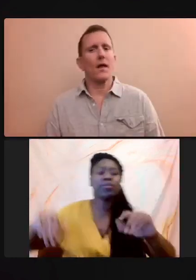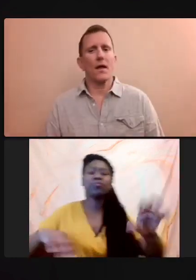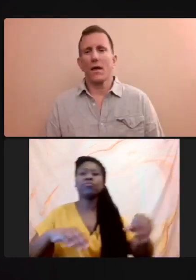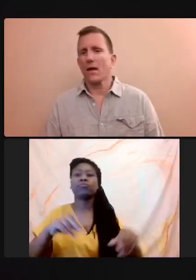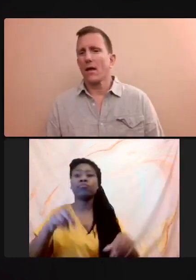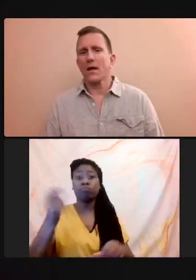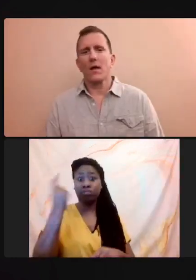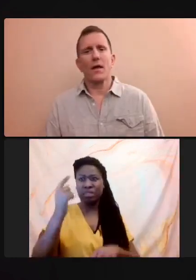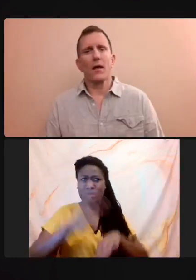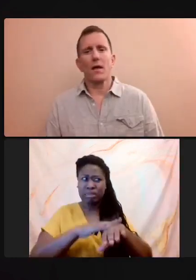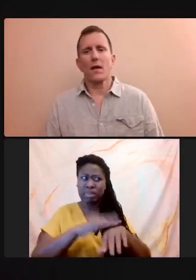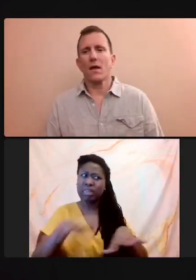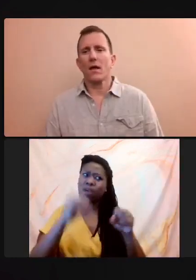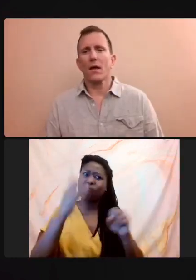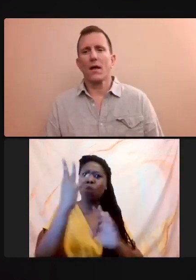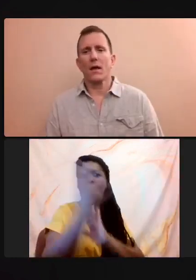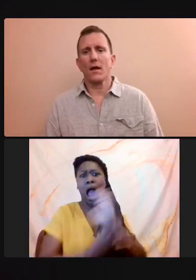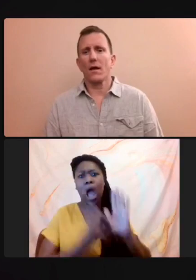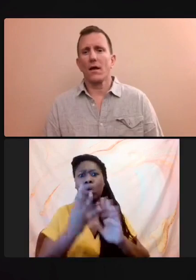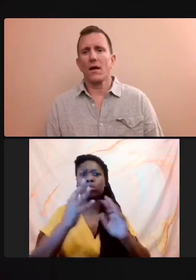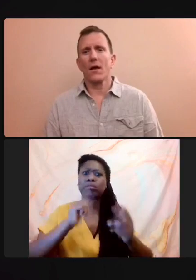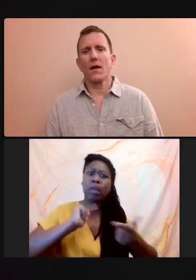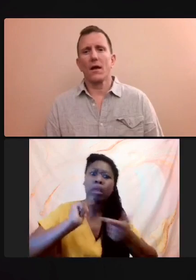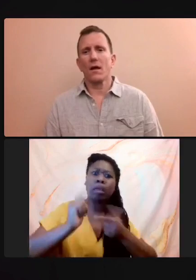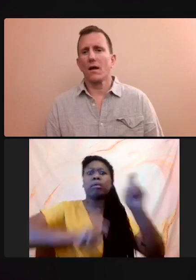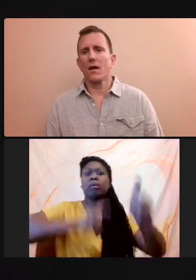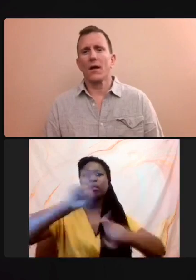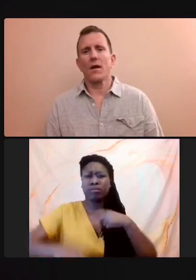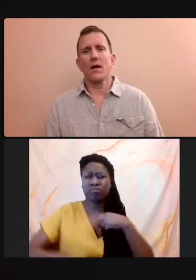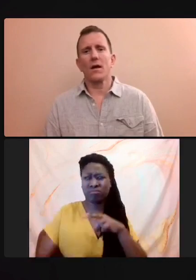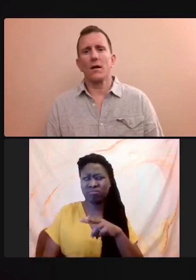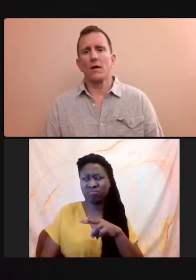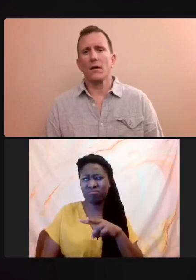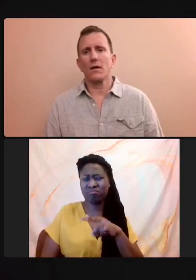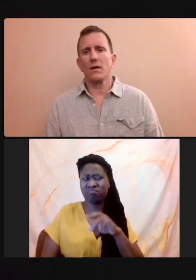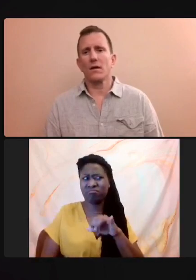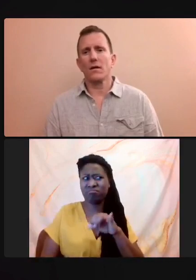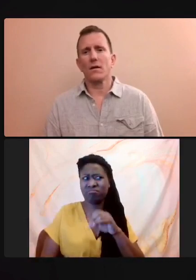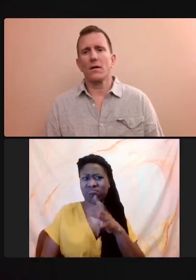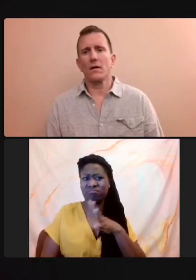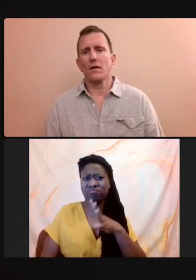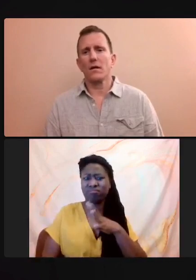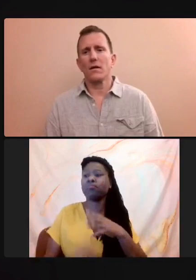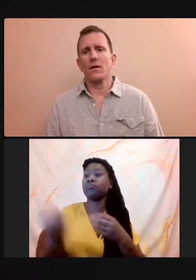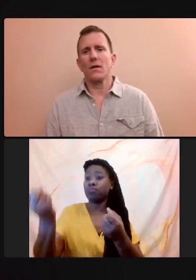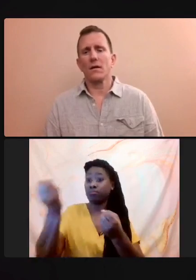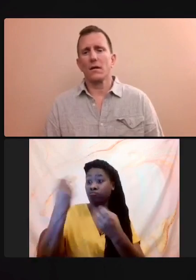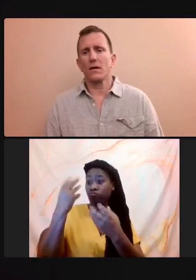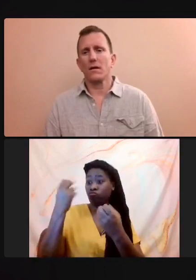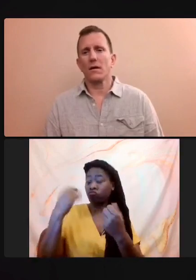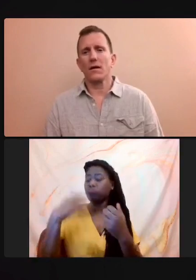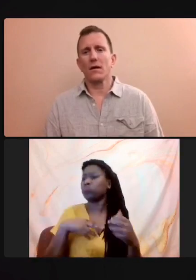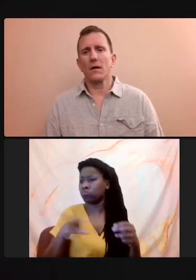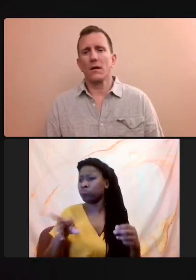And another appointment I remember I knew that person and I was like, Oh, hey. And they said, you know, this